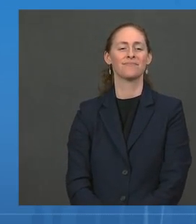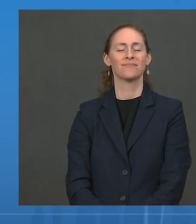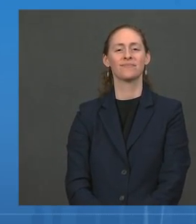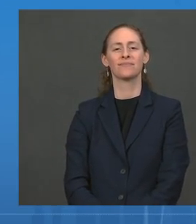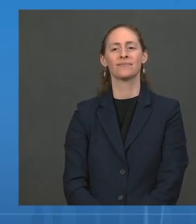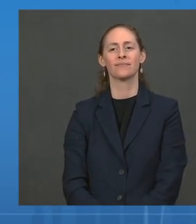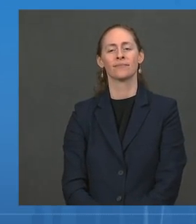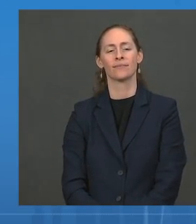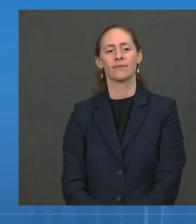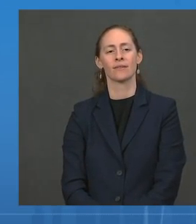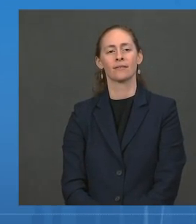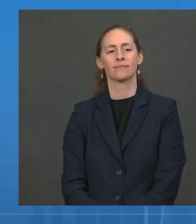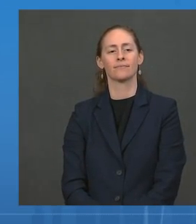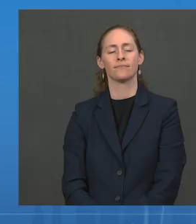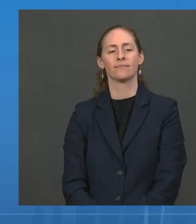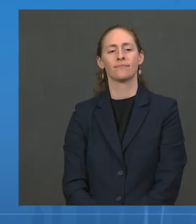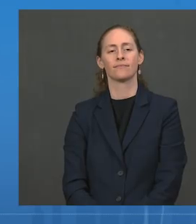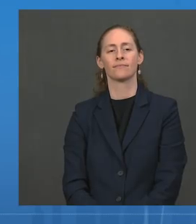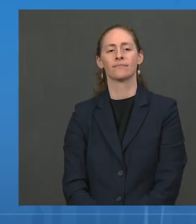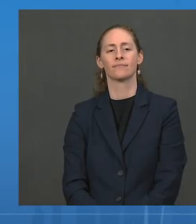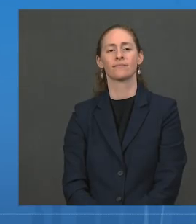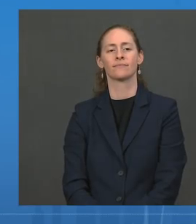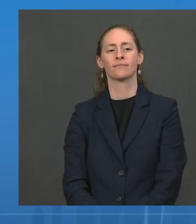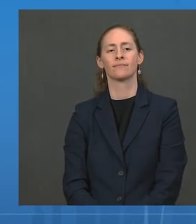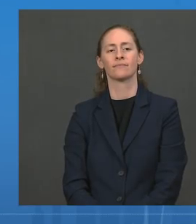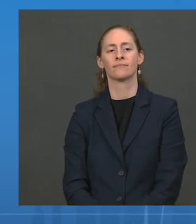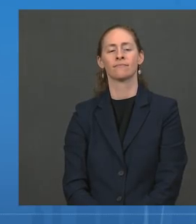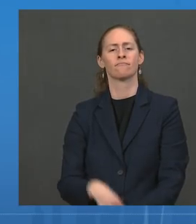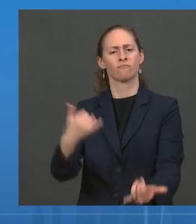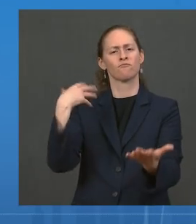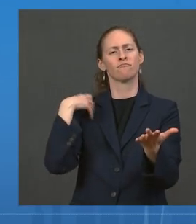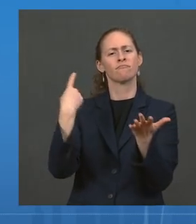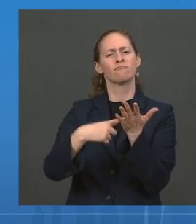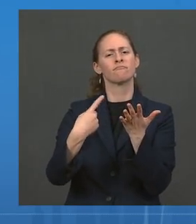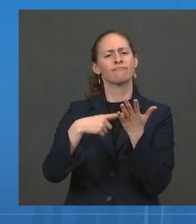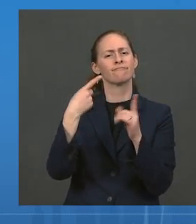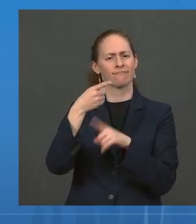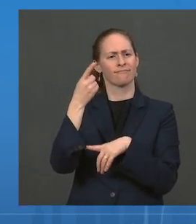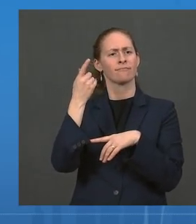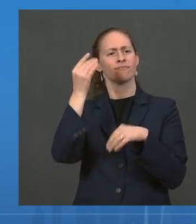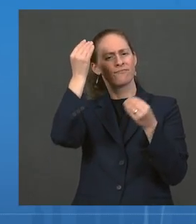I want to speak a little bit today about misinformation and our efforts to fight misinformation.